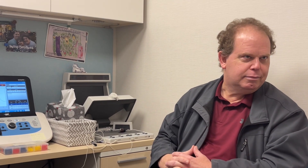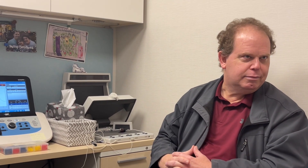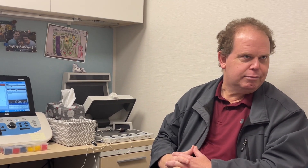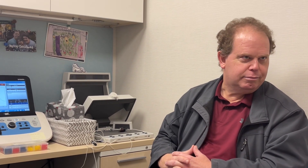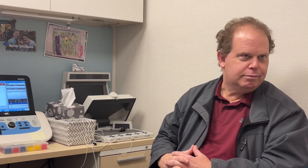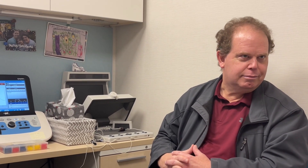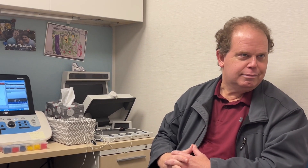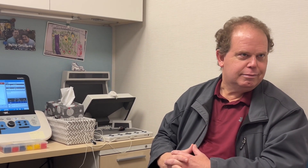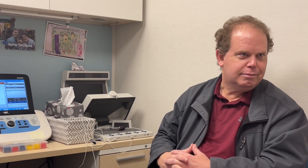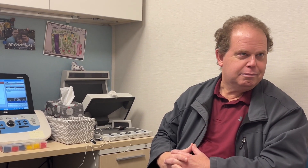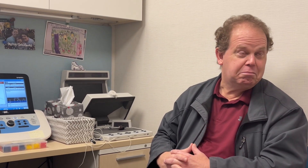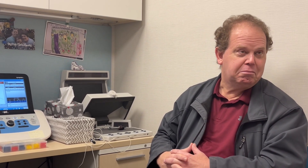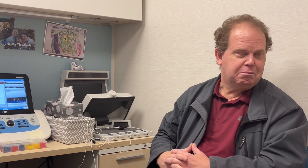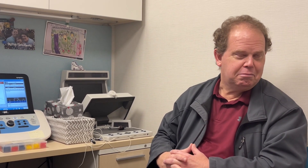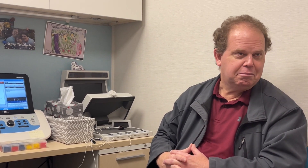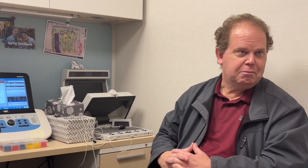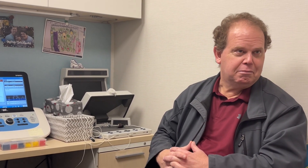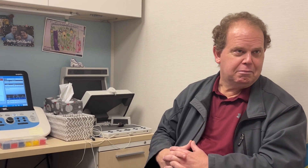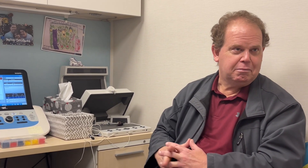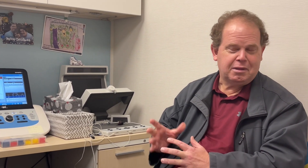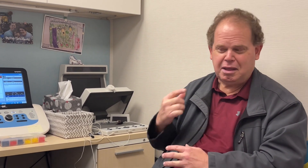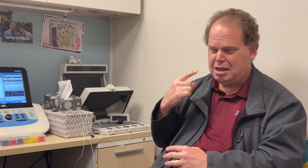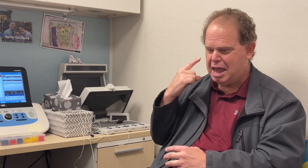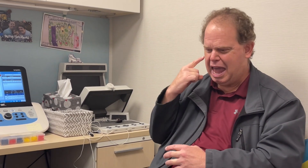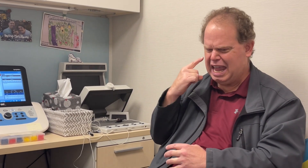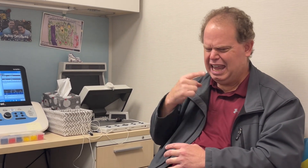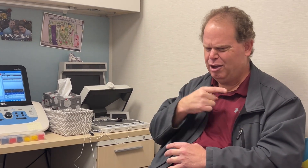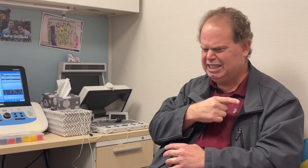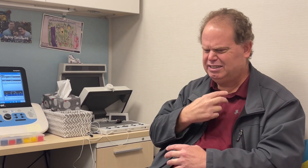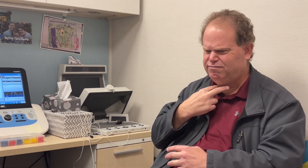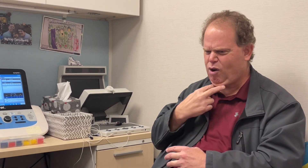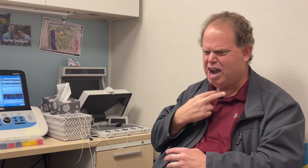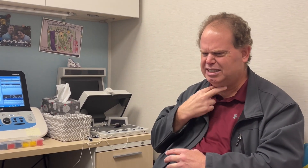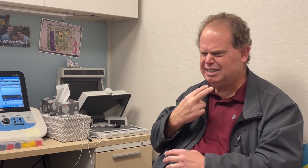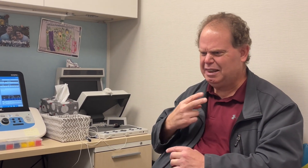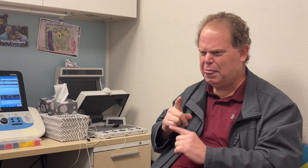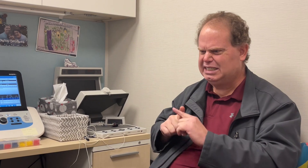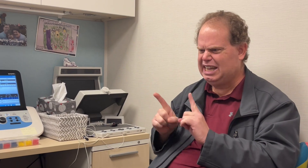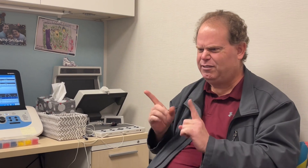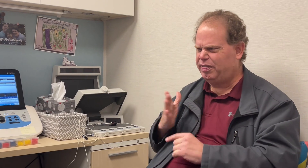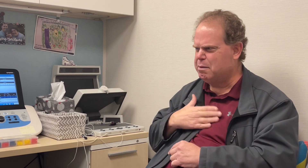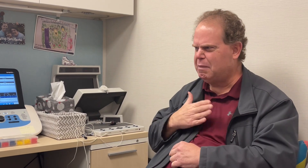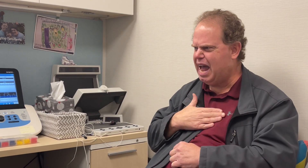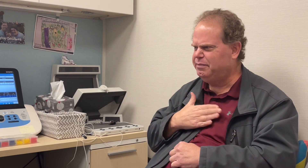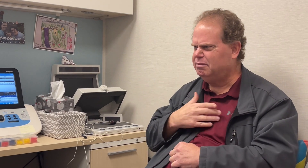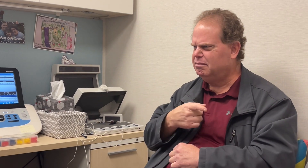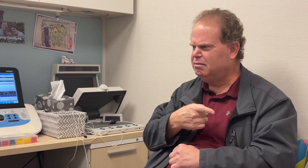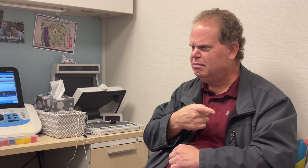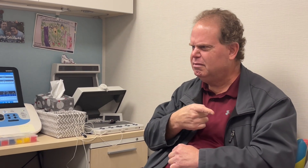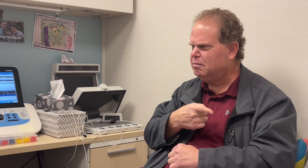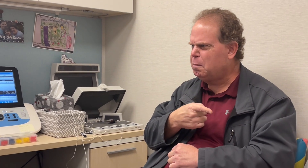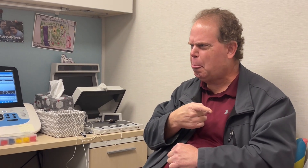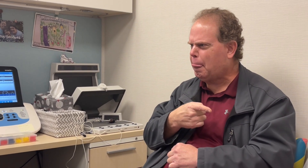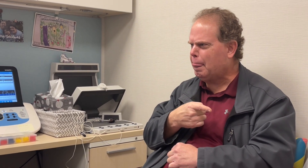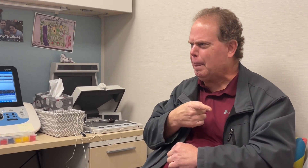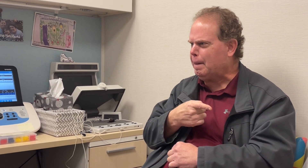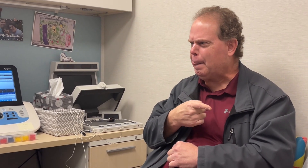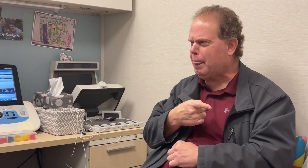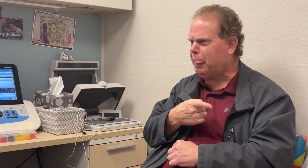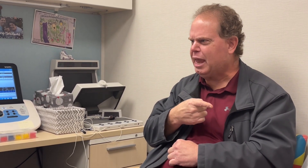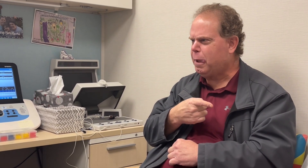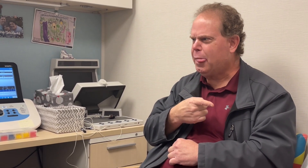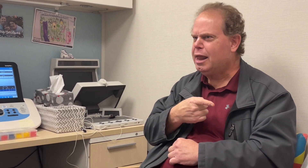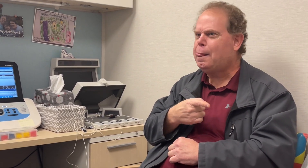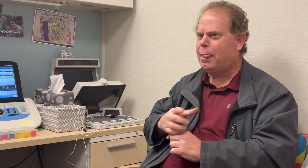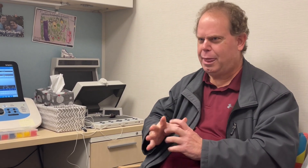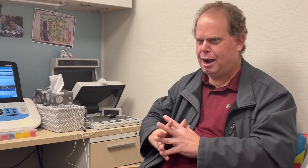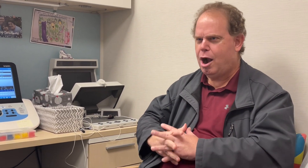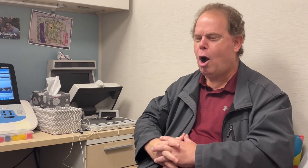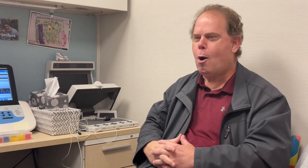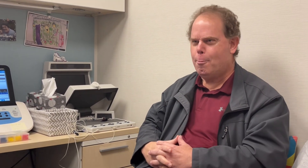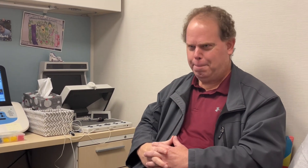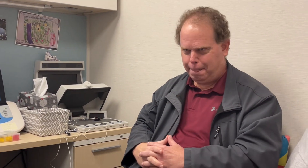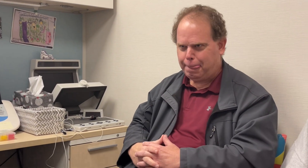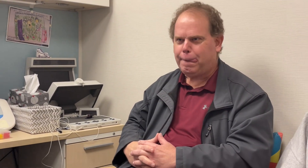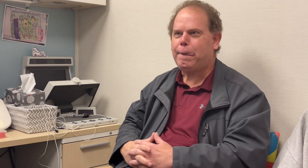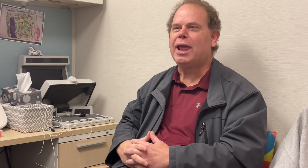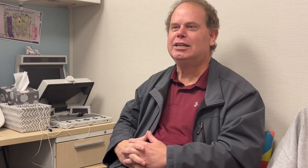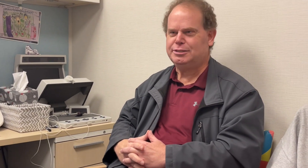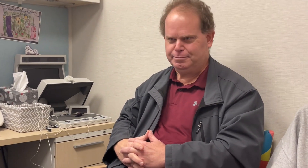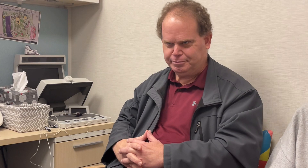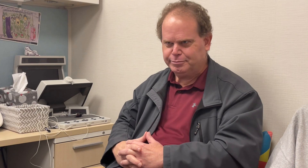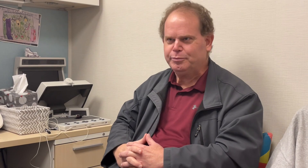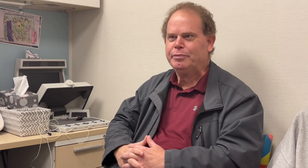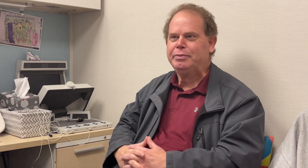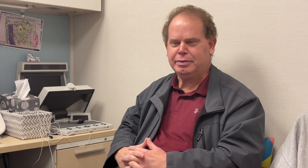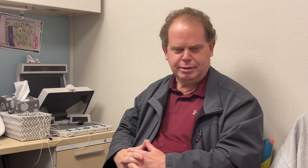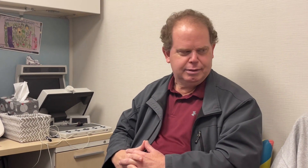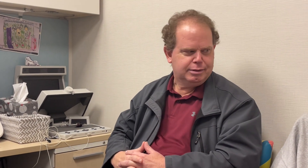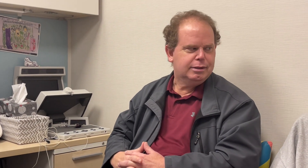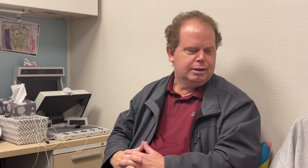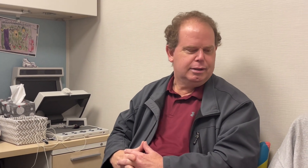hello different than mine yours is much deeper than his yeah yeah but that's